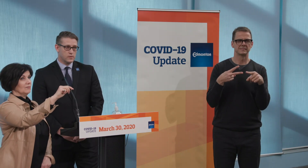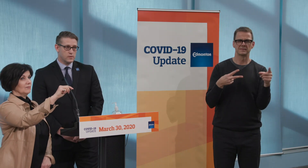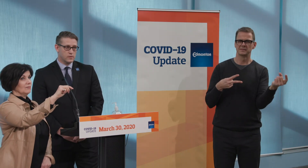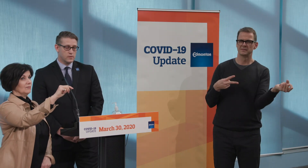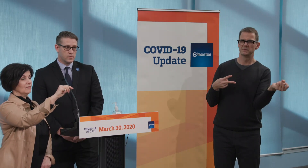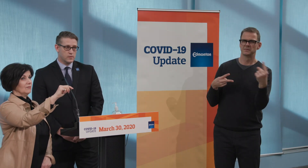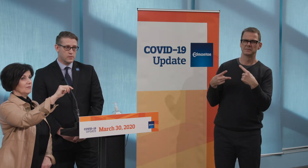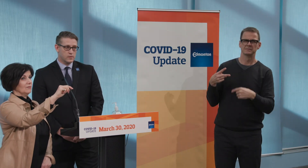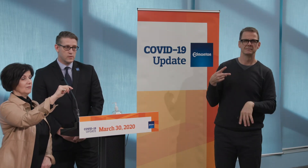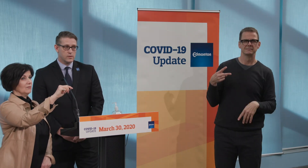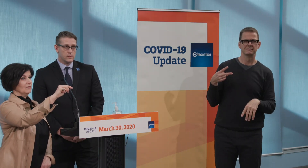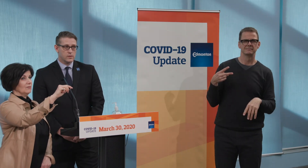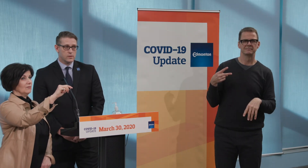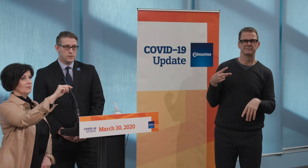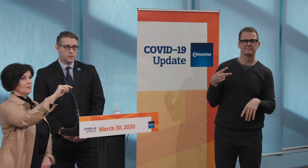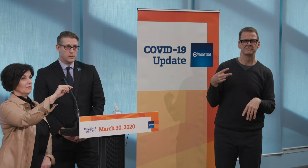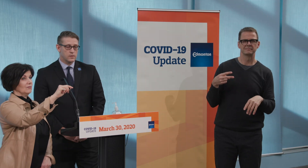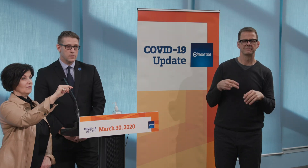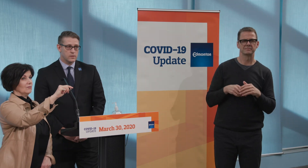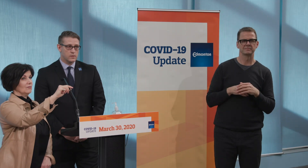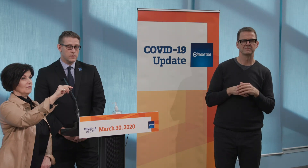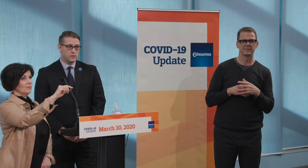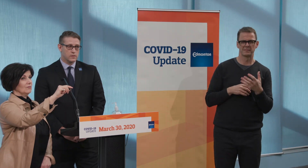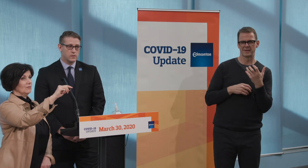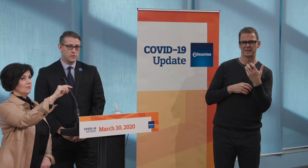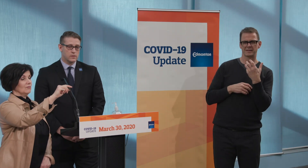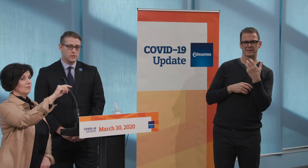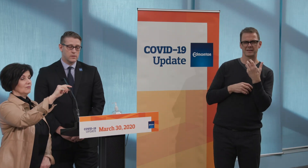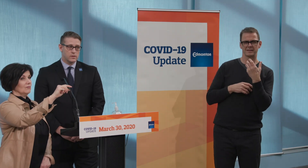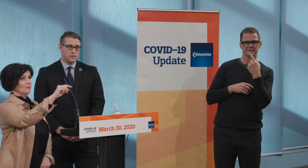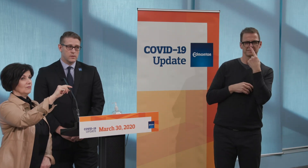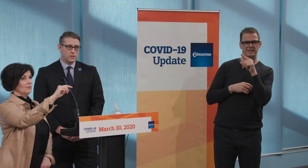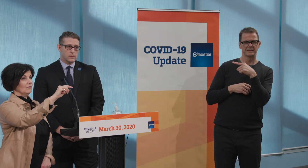council chambers so three scenarios so if I'm reading the numbers correctly the